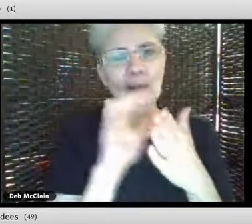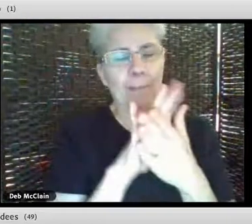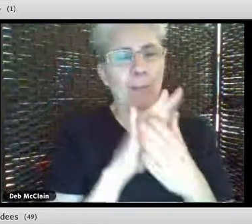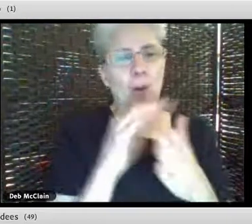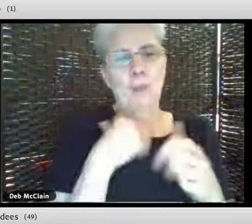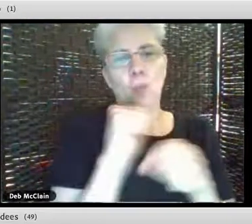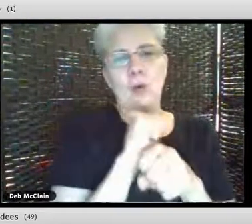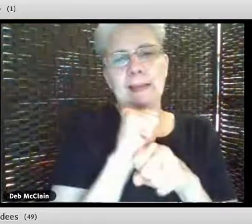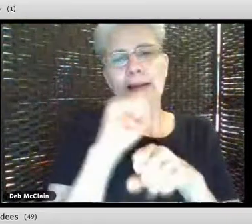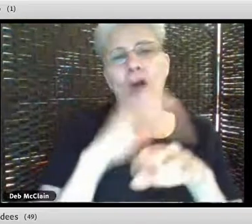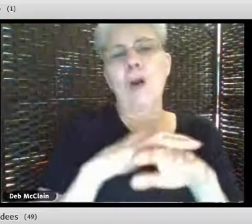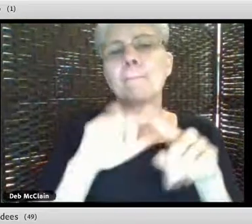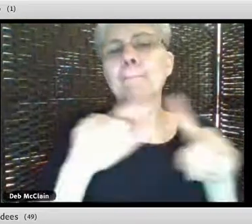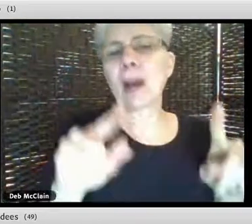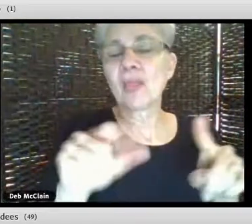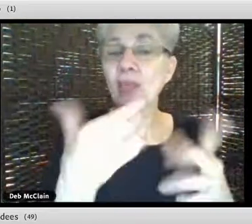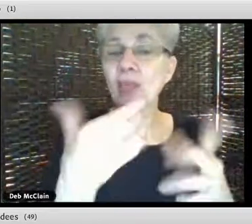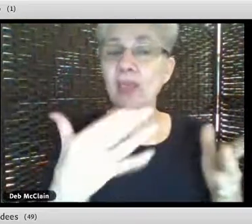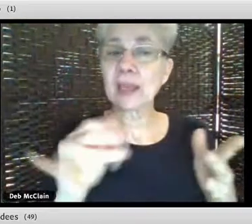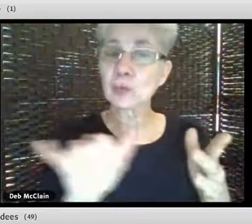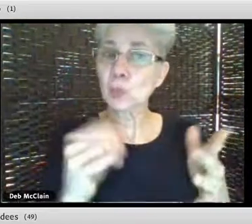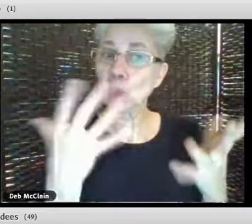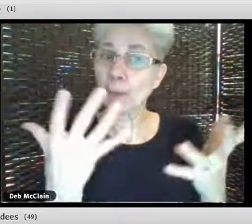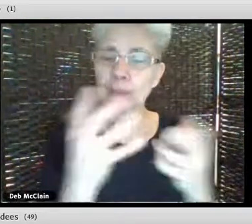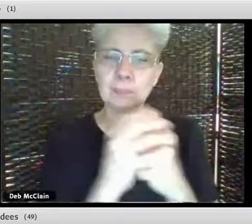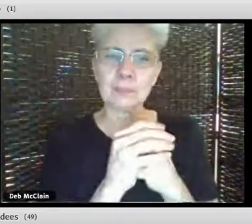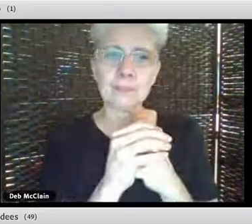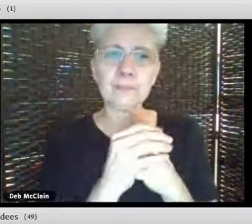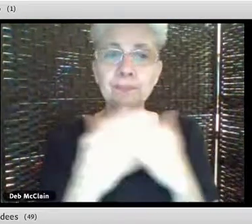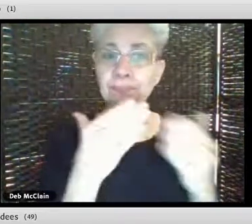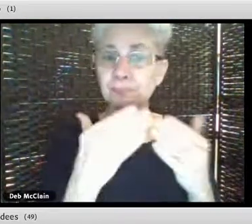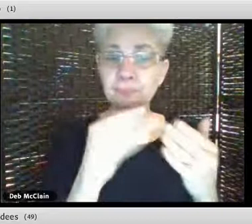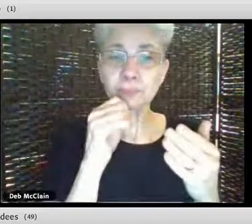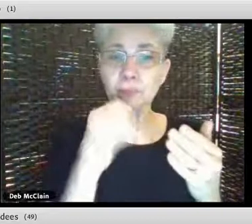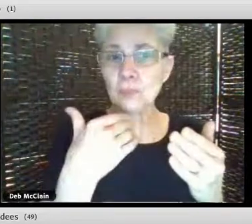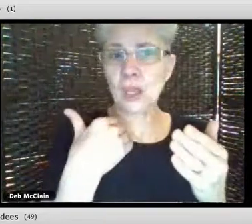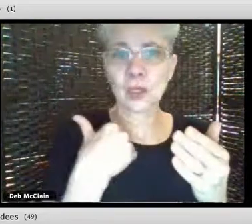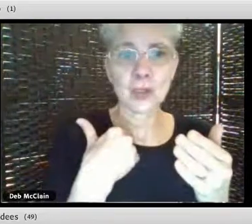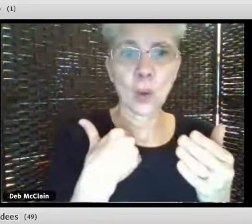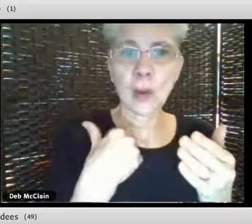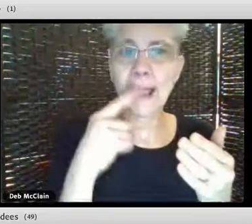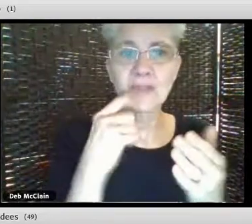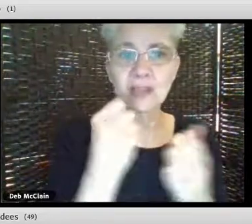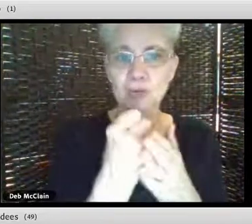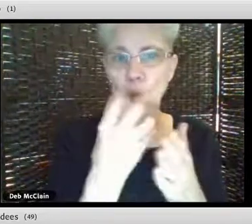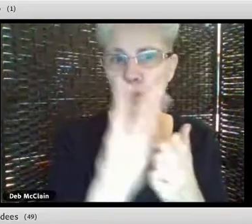but, you know, the other thing too is, even if you don't have the supporting software,